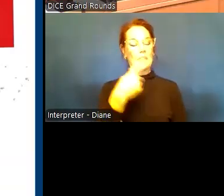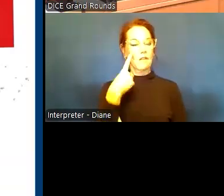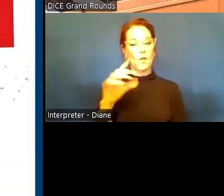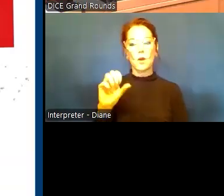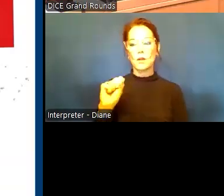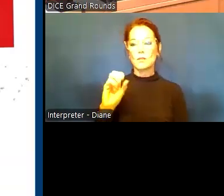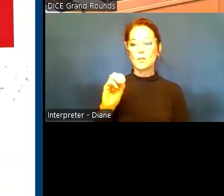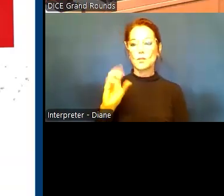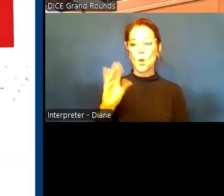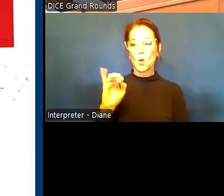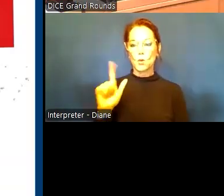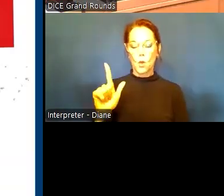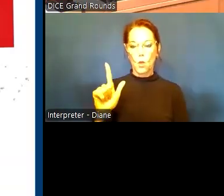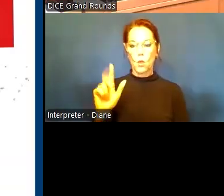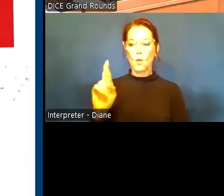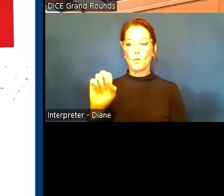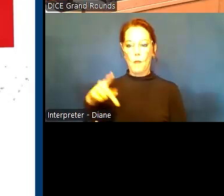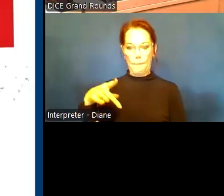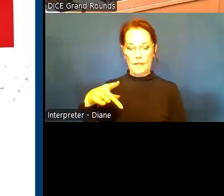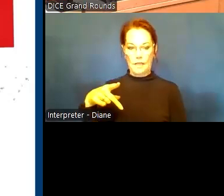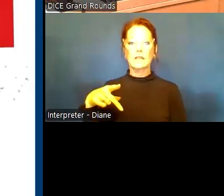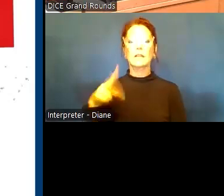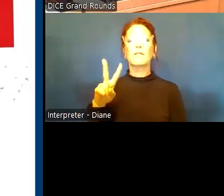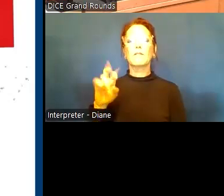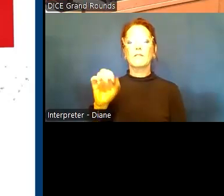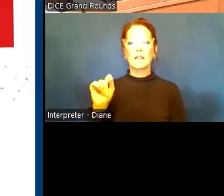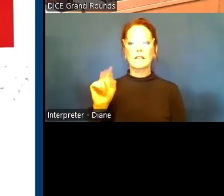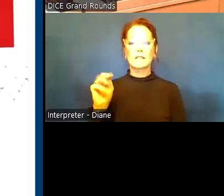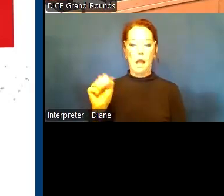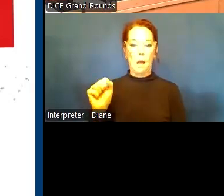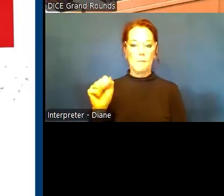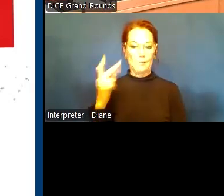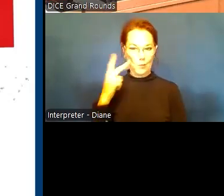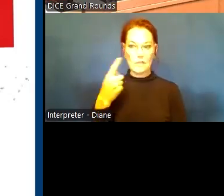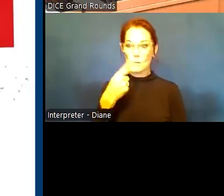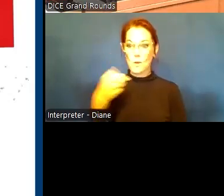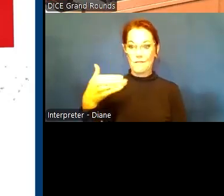which is the red flag with the yellow star in it um I share that because both my parents are from